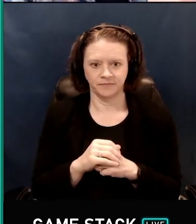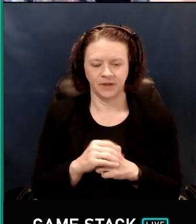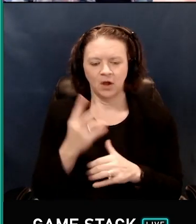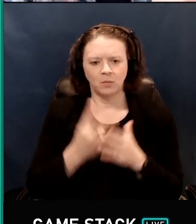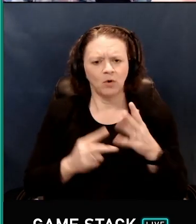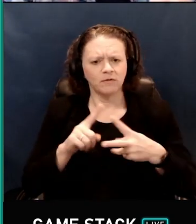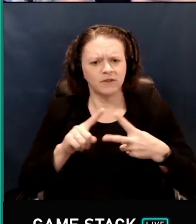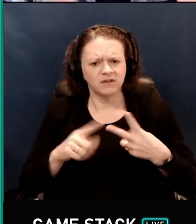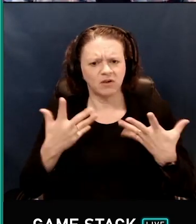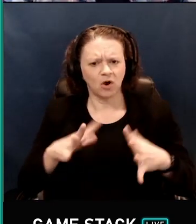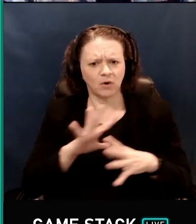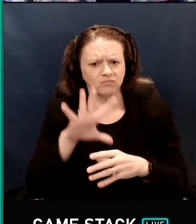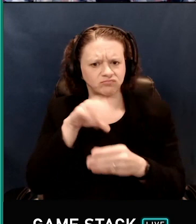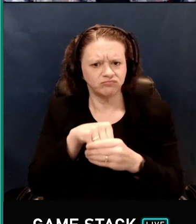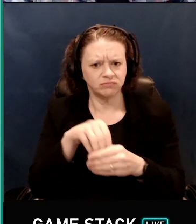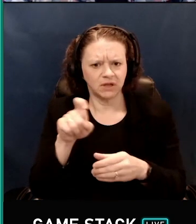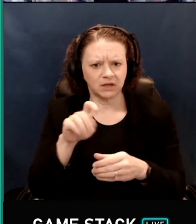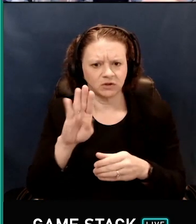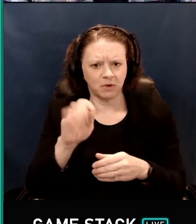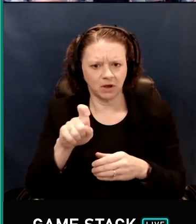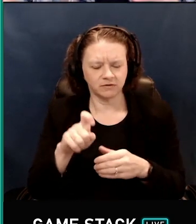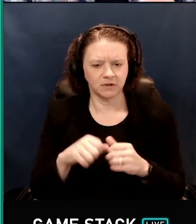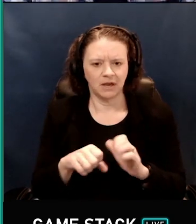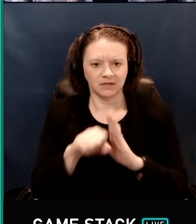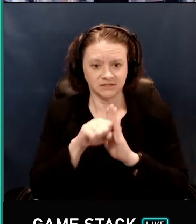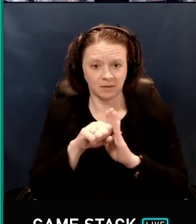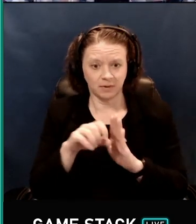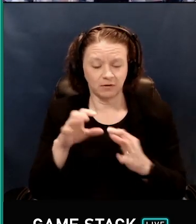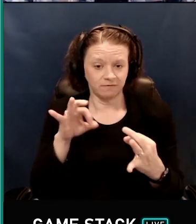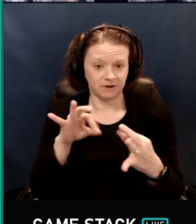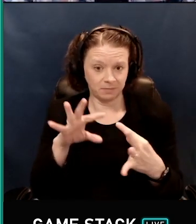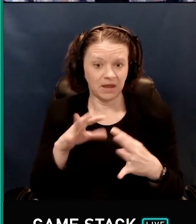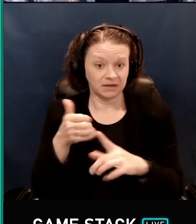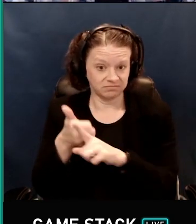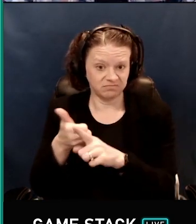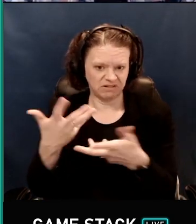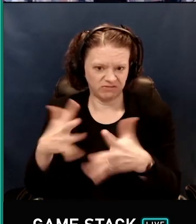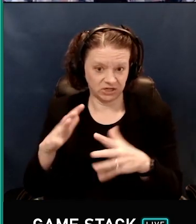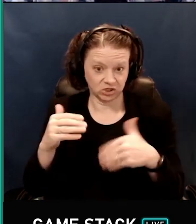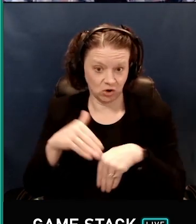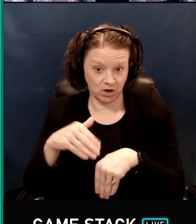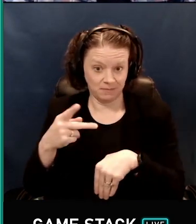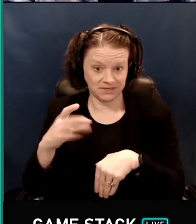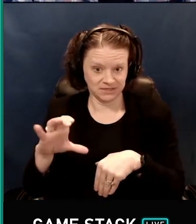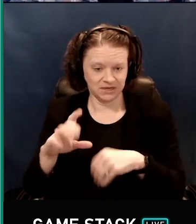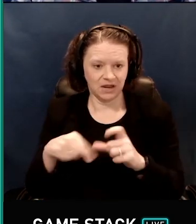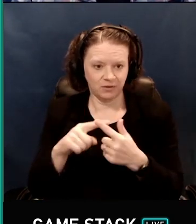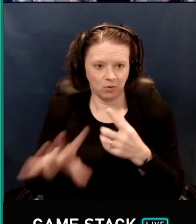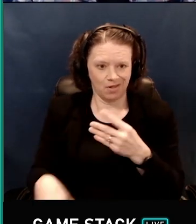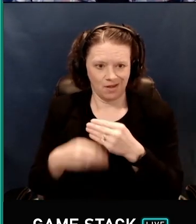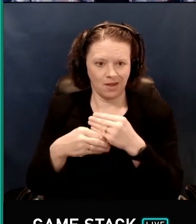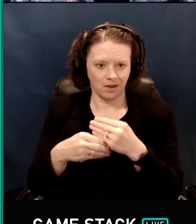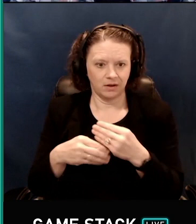Sampler Feedback exists on PC, and we're bringing DirectStorage as well to PC, to complete the picture.